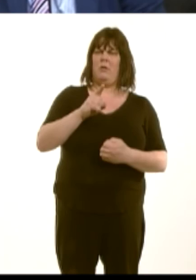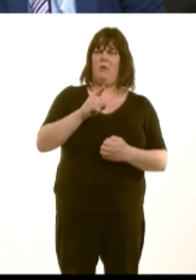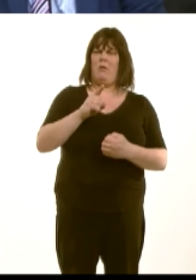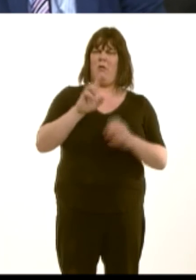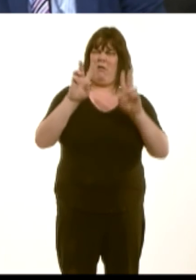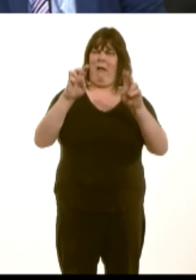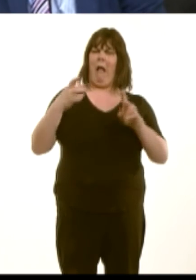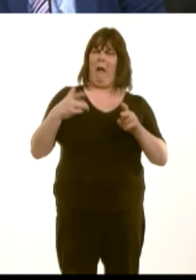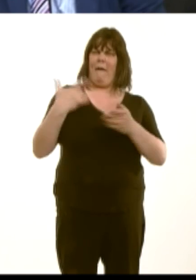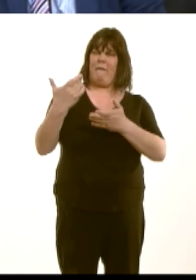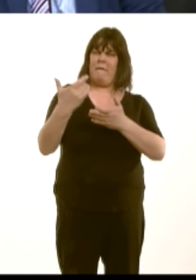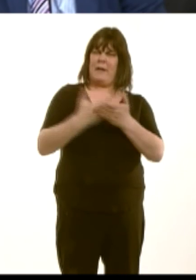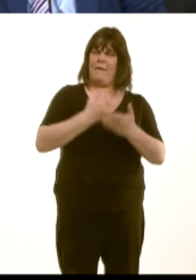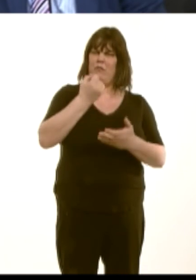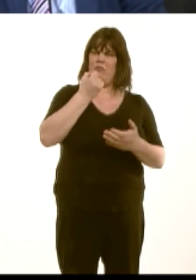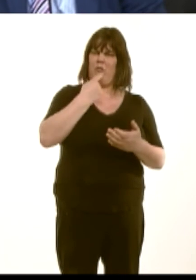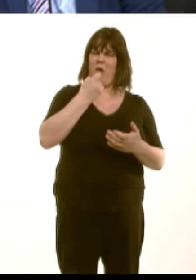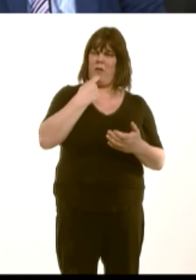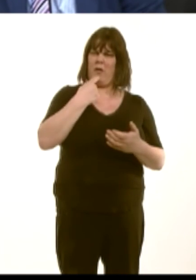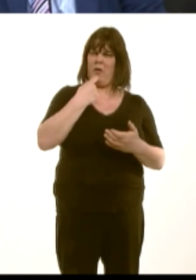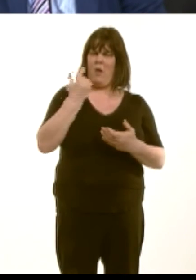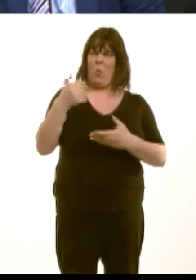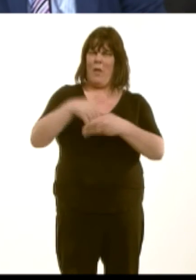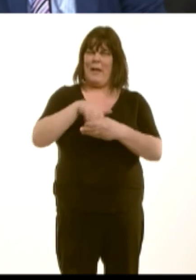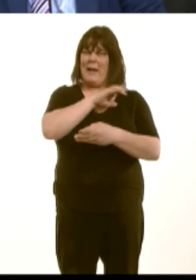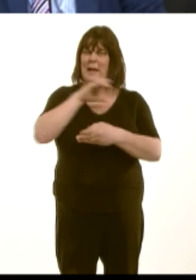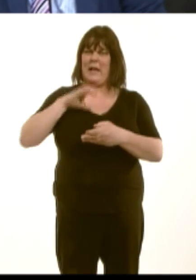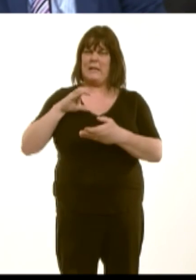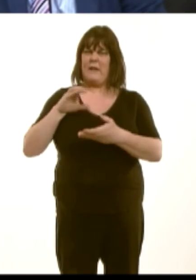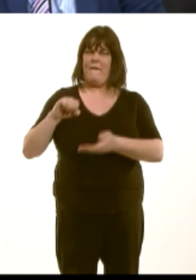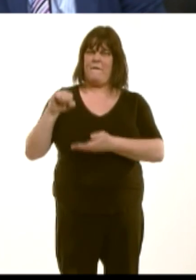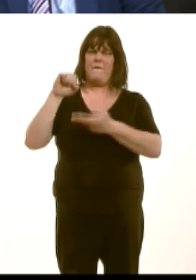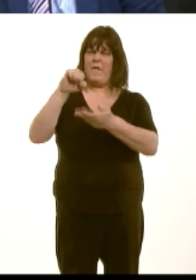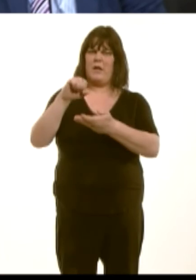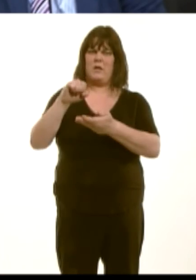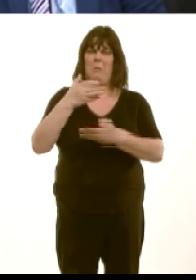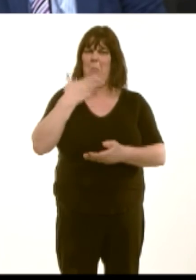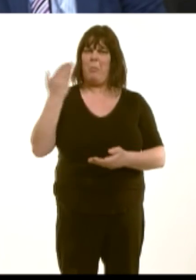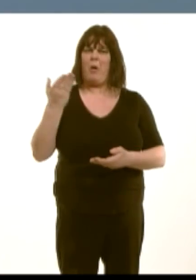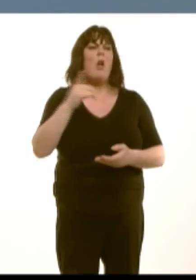exists in the cancer drugs fund in England; there arenít any. They are drugs tható[Interruption.] Ah, prolonging, she says.